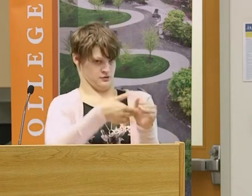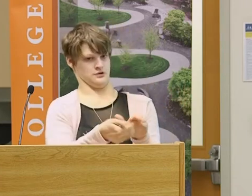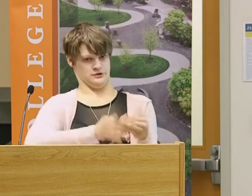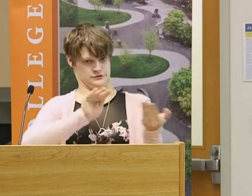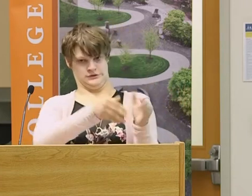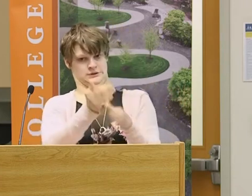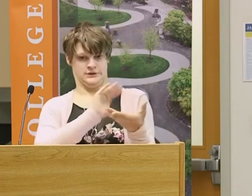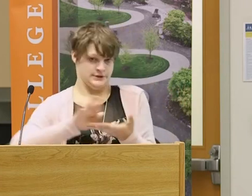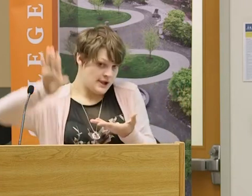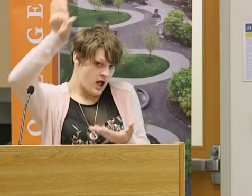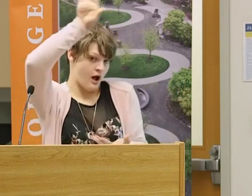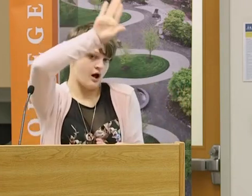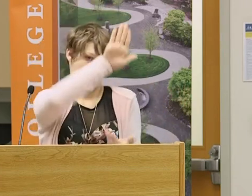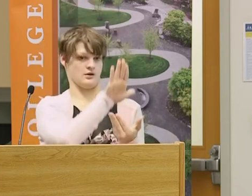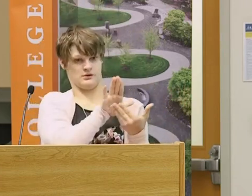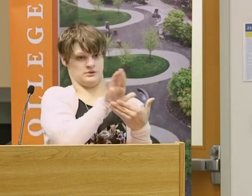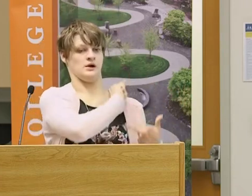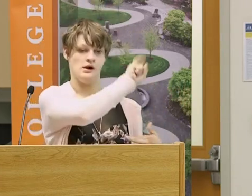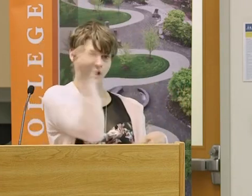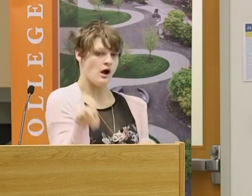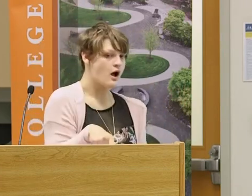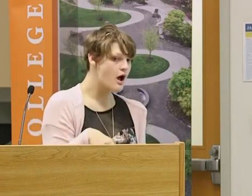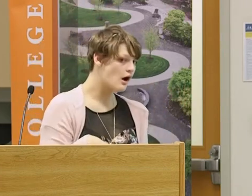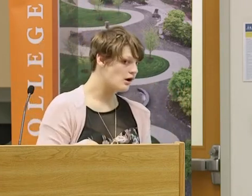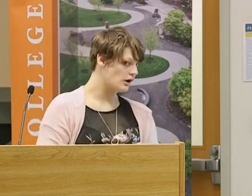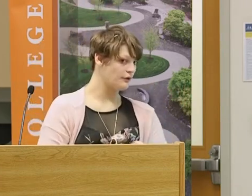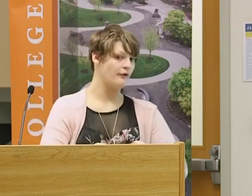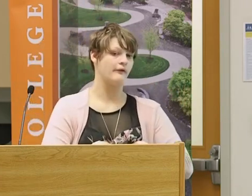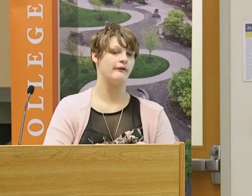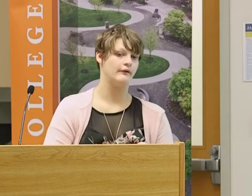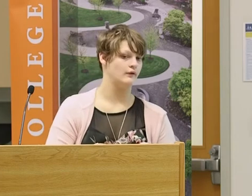and I was the only Deaf person at that community college.